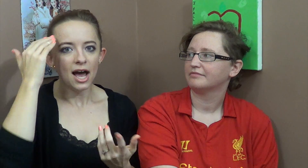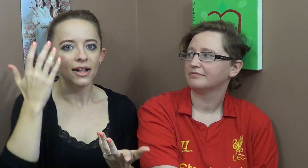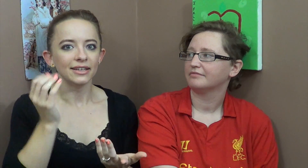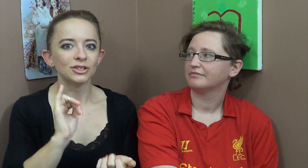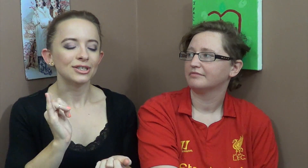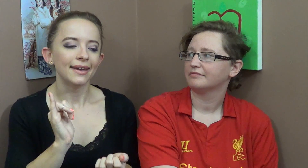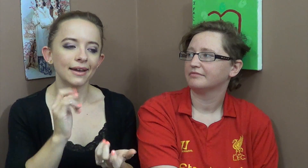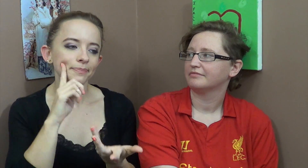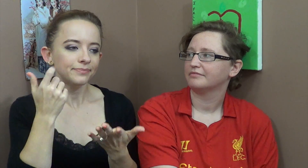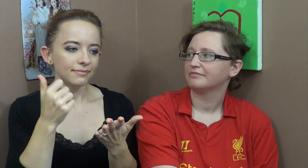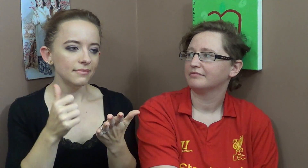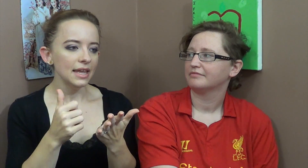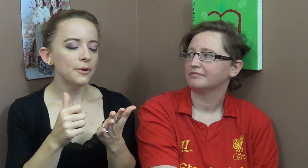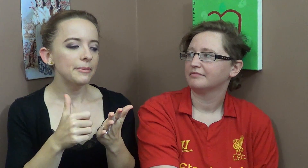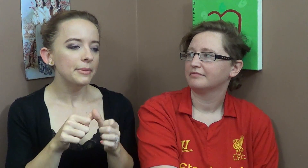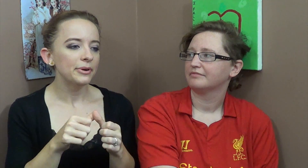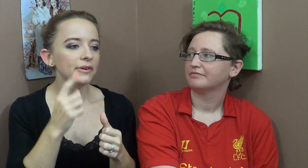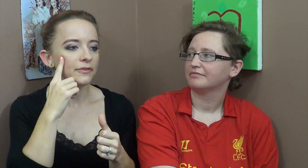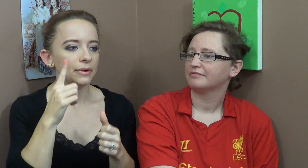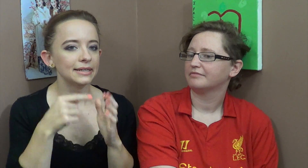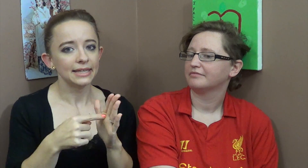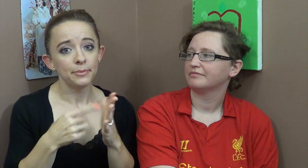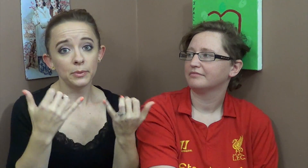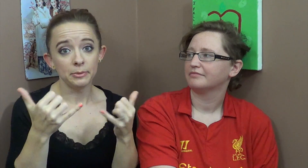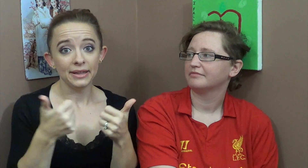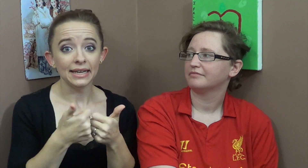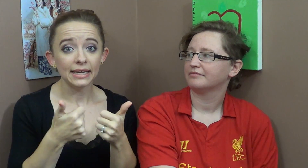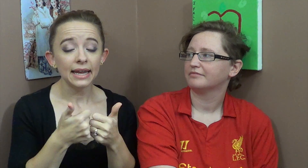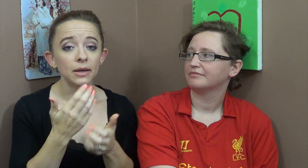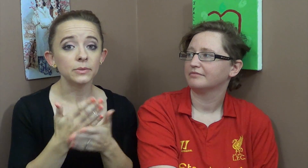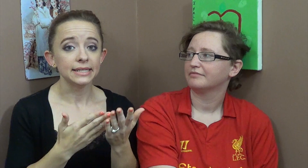sense knowledge. Like I remember for example we were playing a game